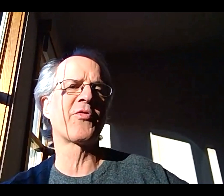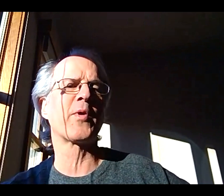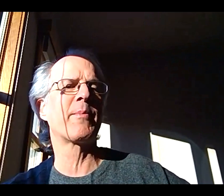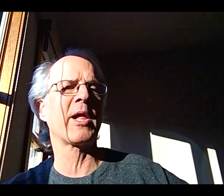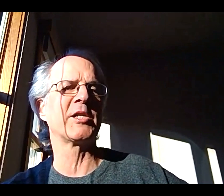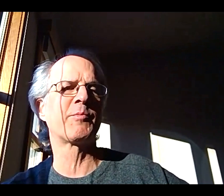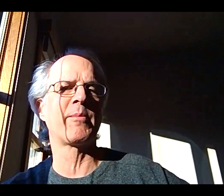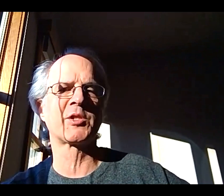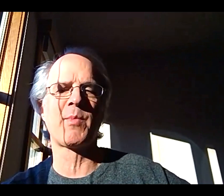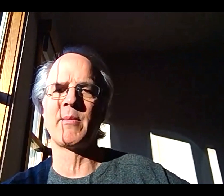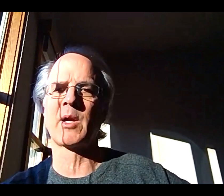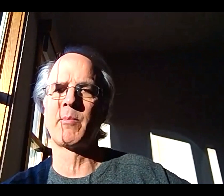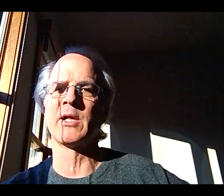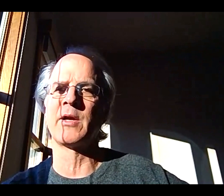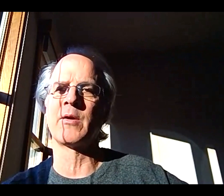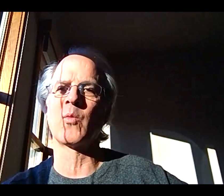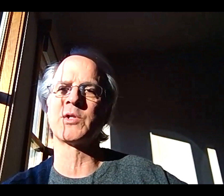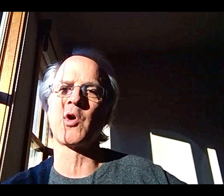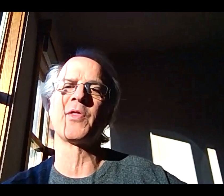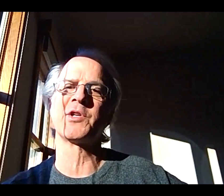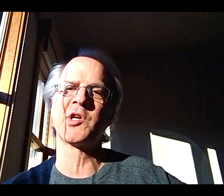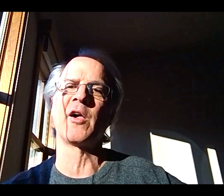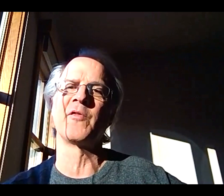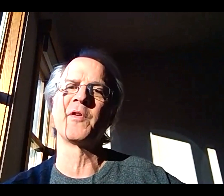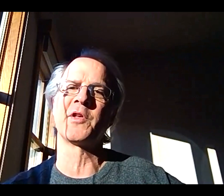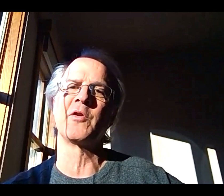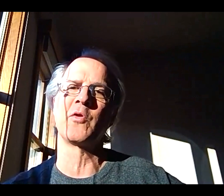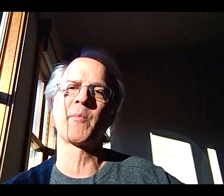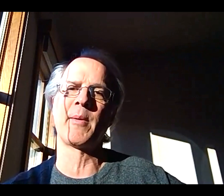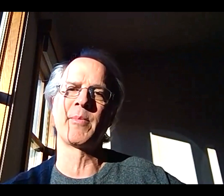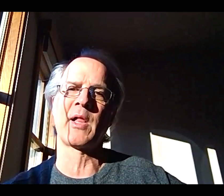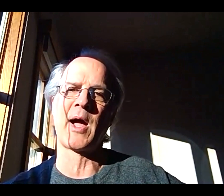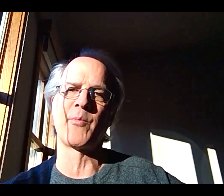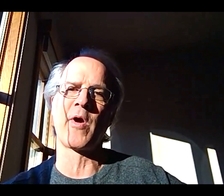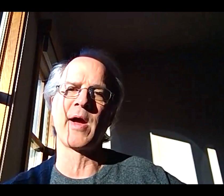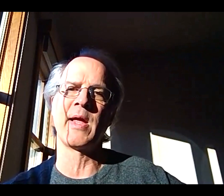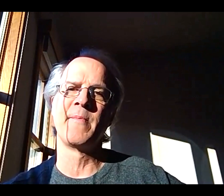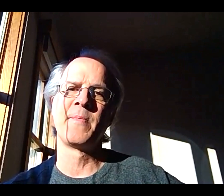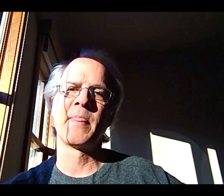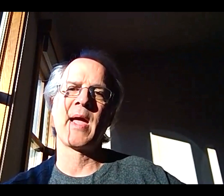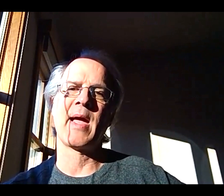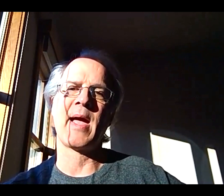of three plays published by Macmillan was on the shelf at the New York Public Library.